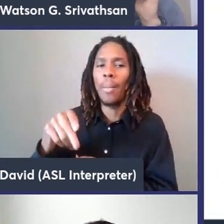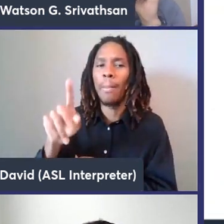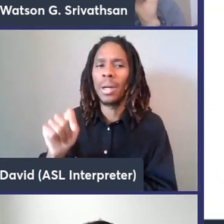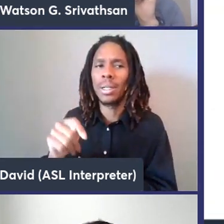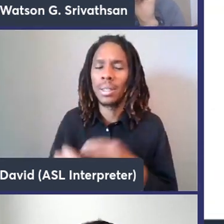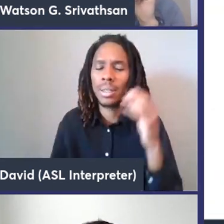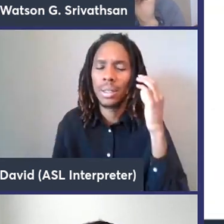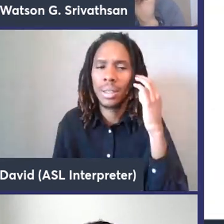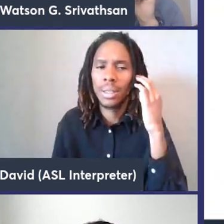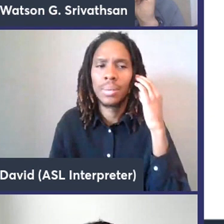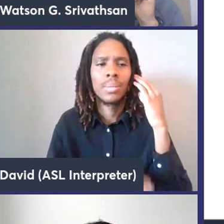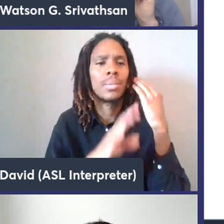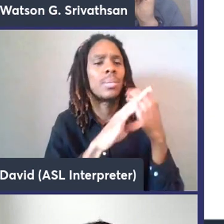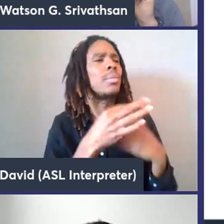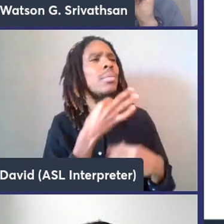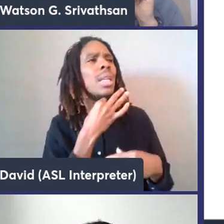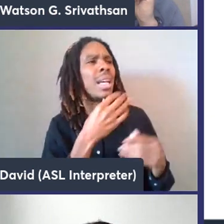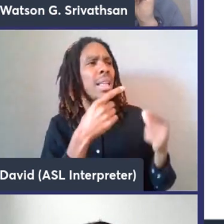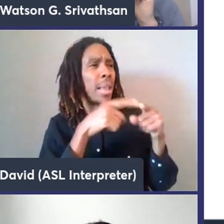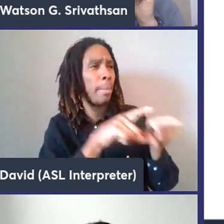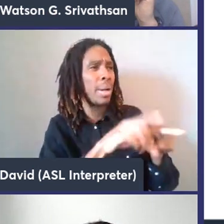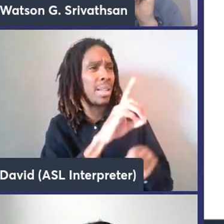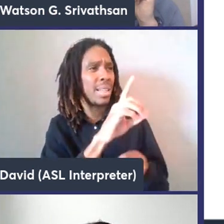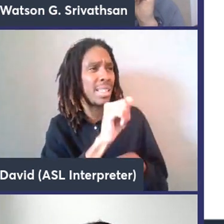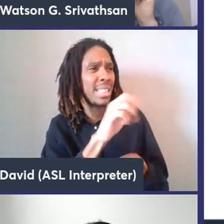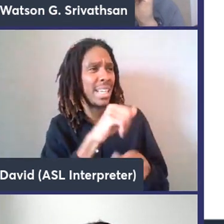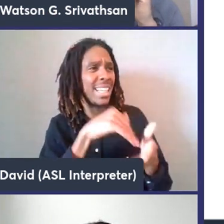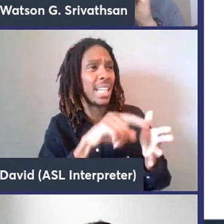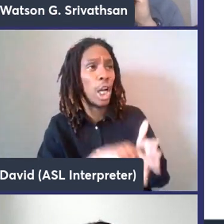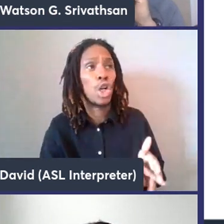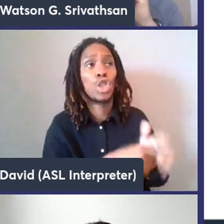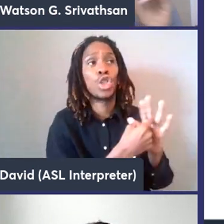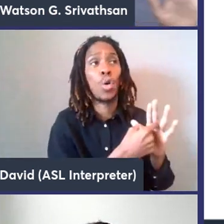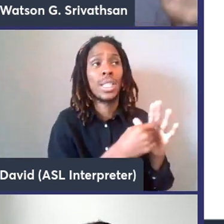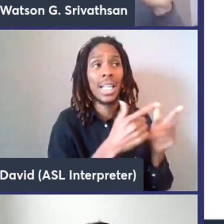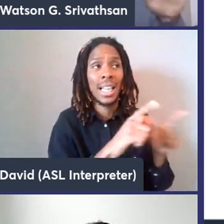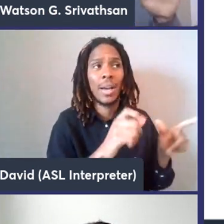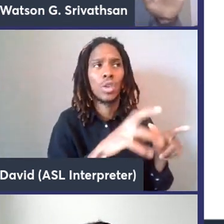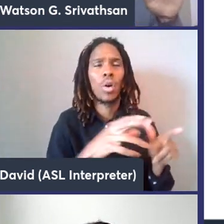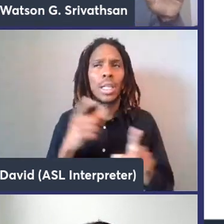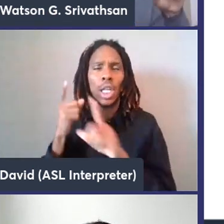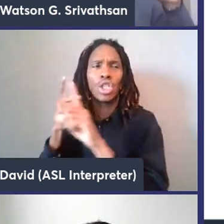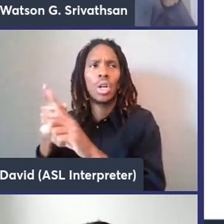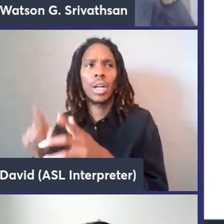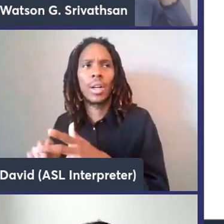Watson, is the parallel data in the source language or the target language? You need two examples.